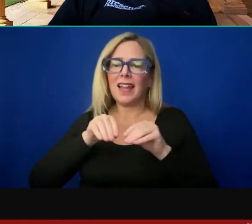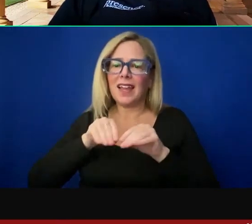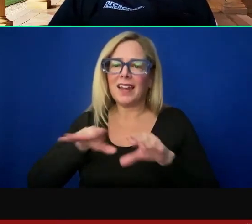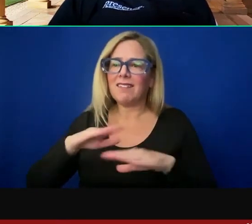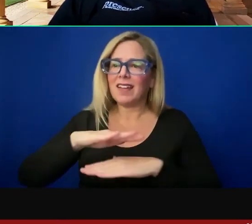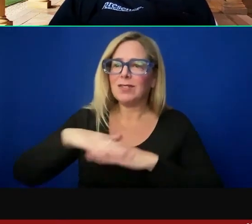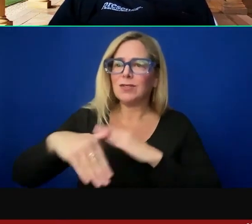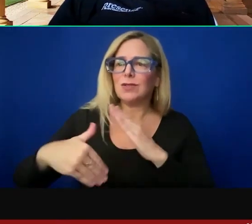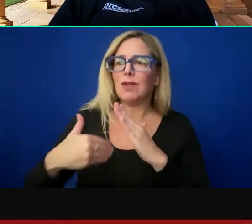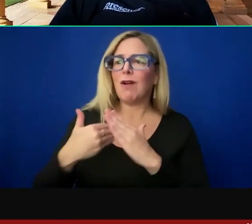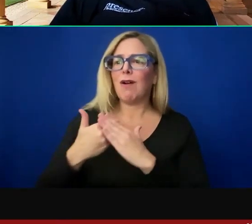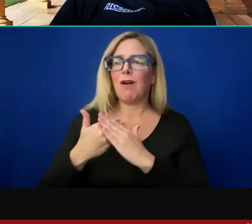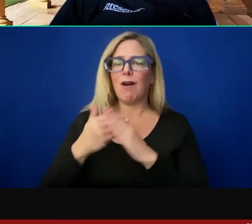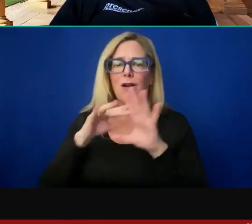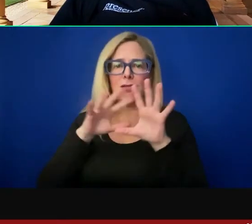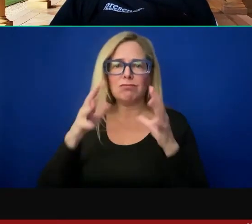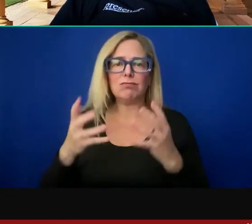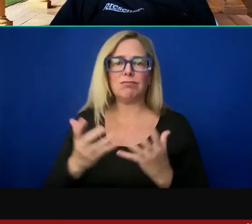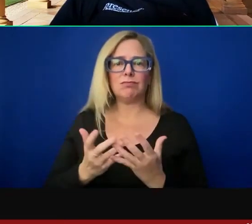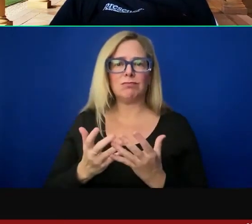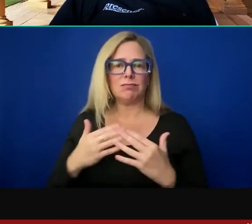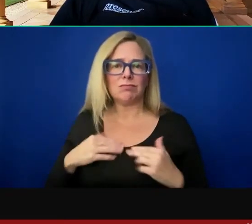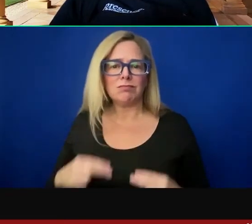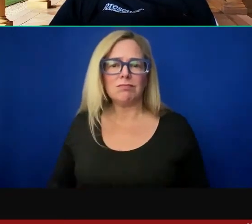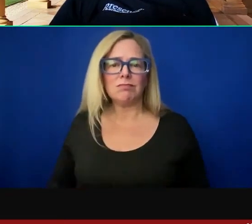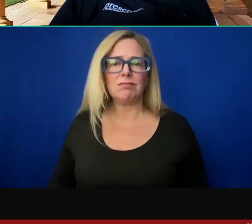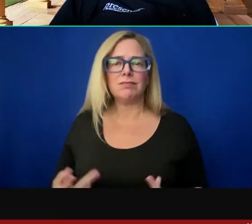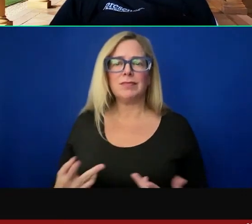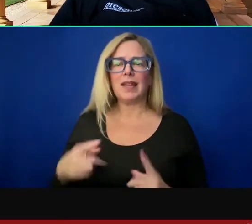This is the framework that's used in restorative justice models